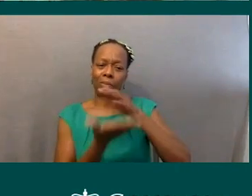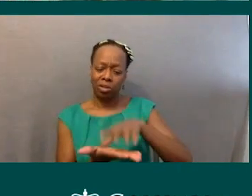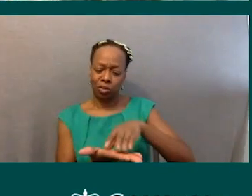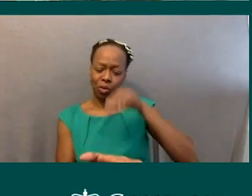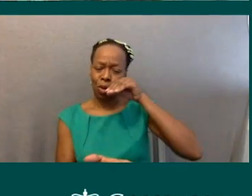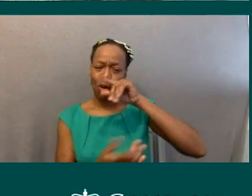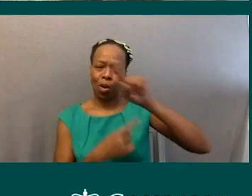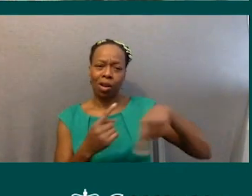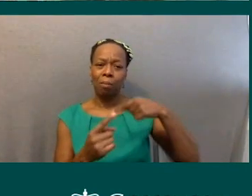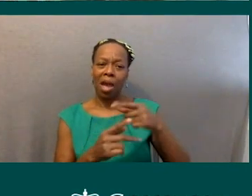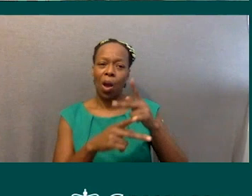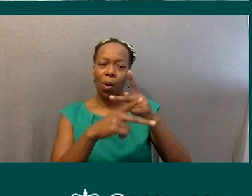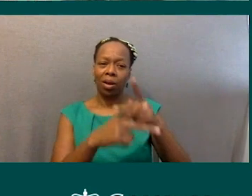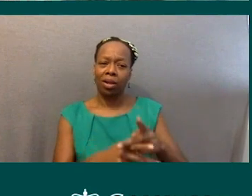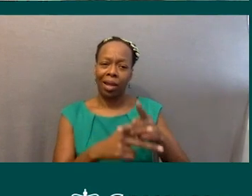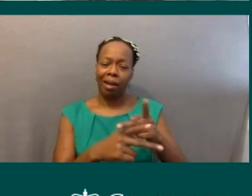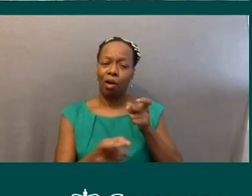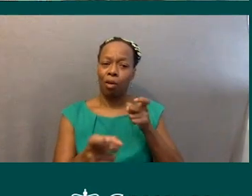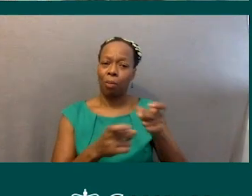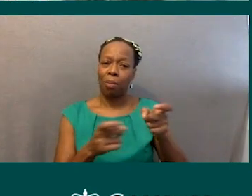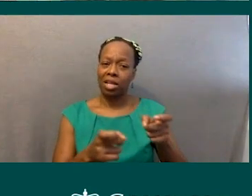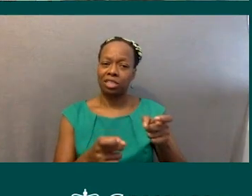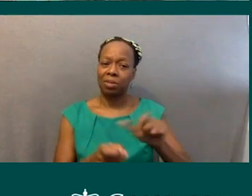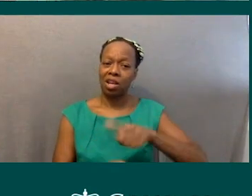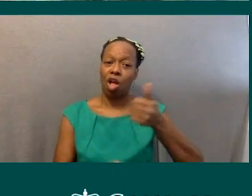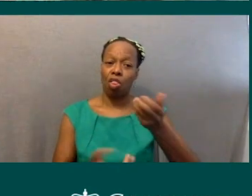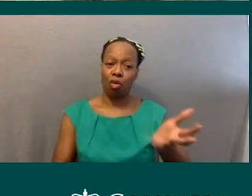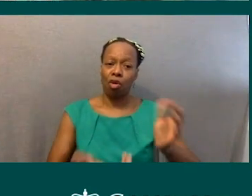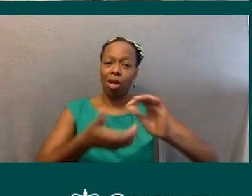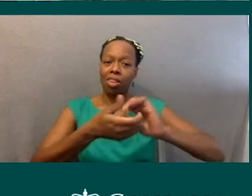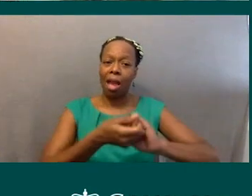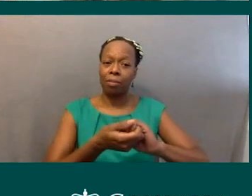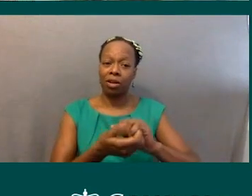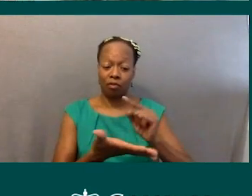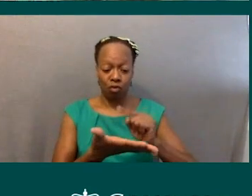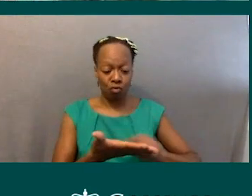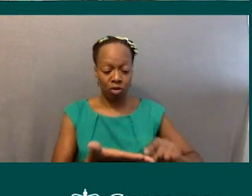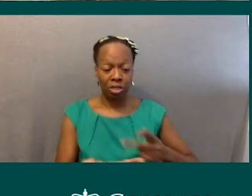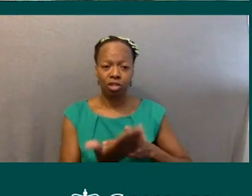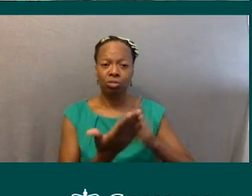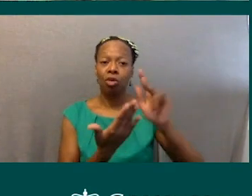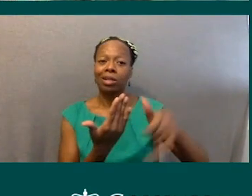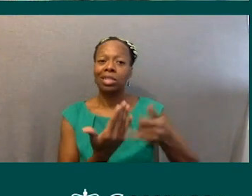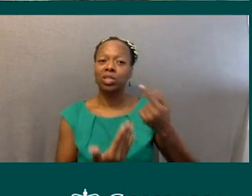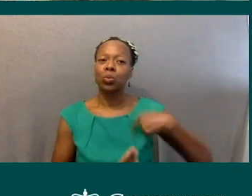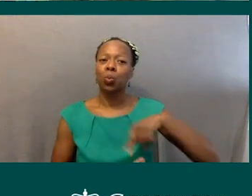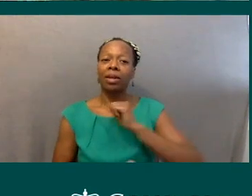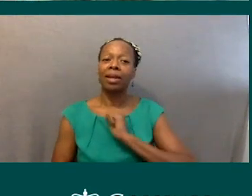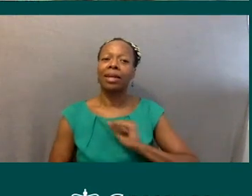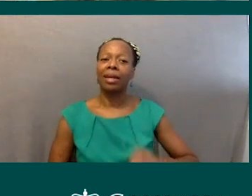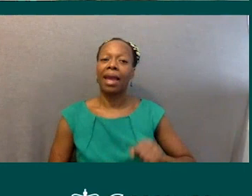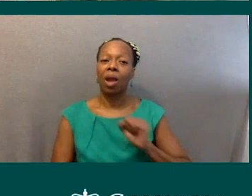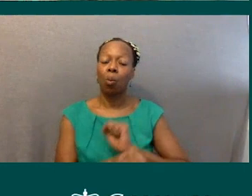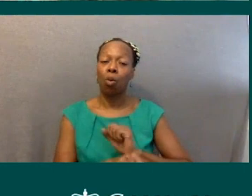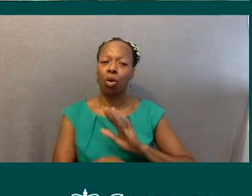collaborative research projects within the medical. We tend to do a lot of our referral